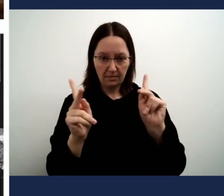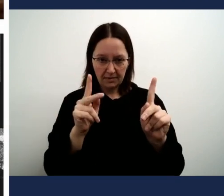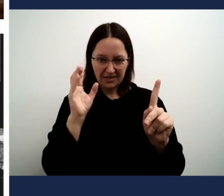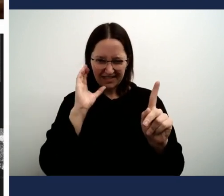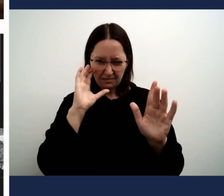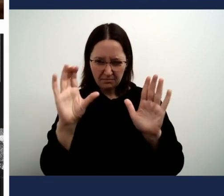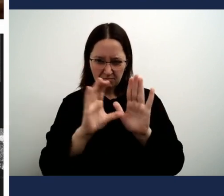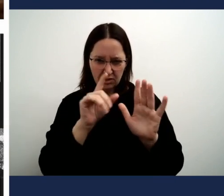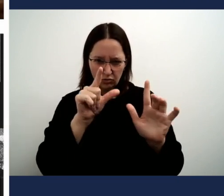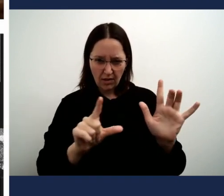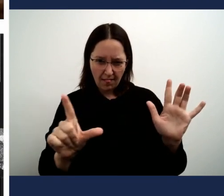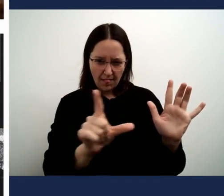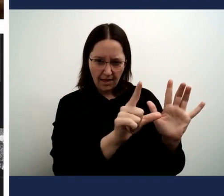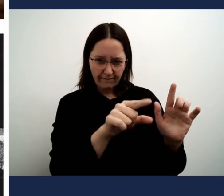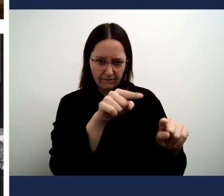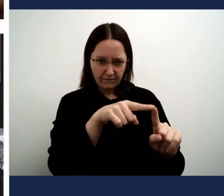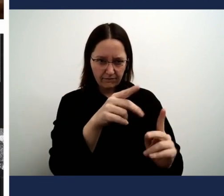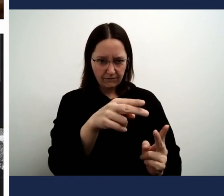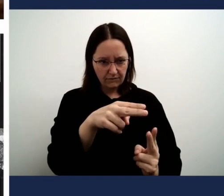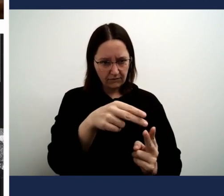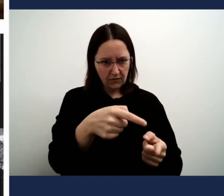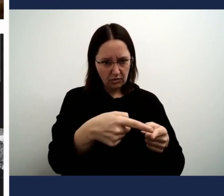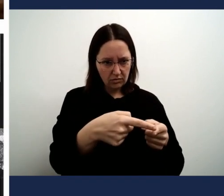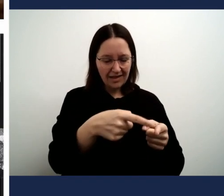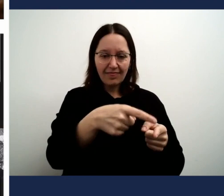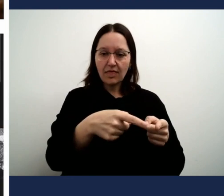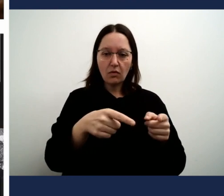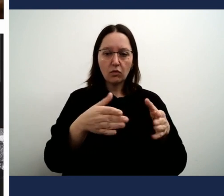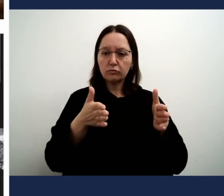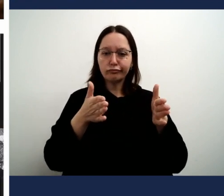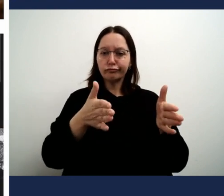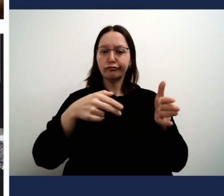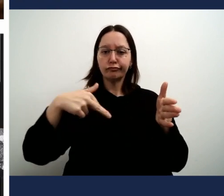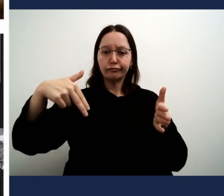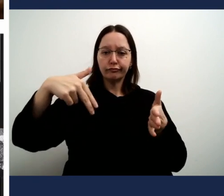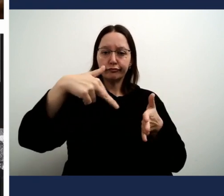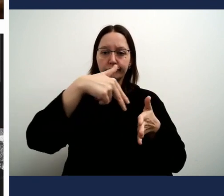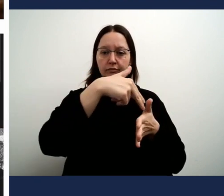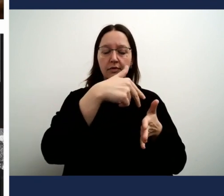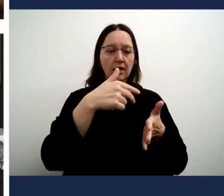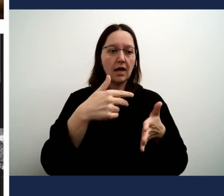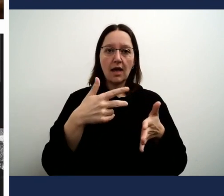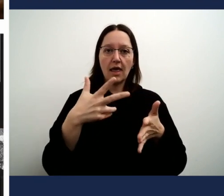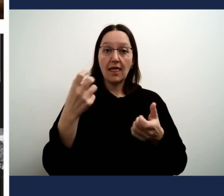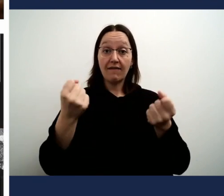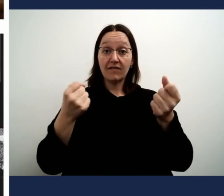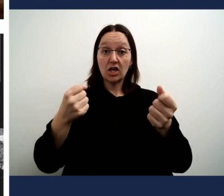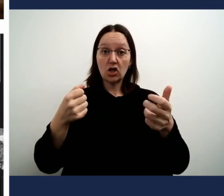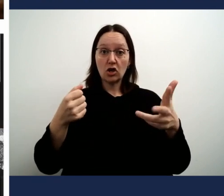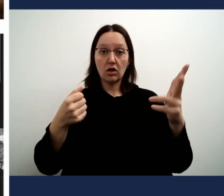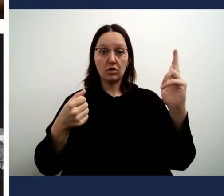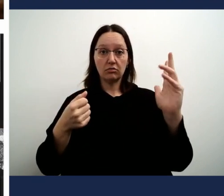to violence. The first person to be killed after 9/11 was a Sikh American businessman. In a